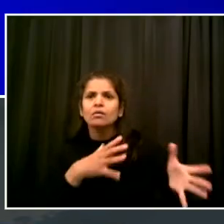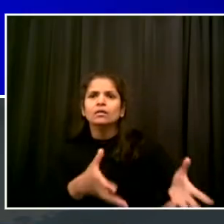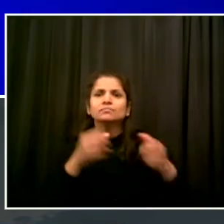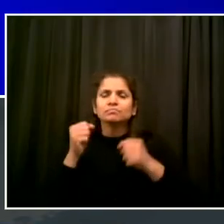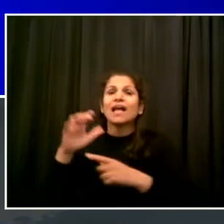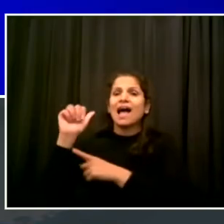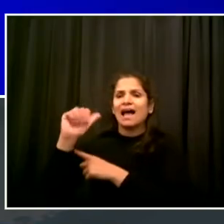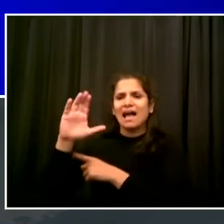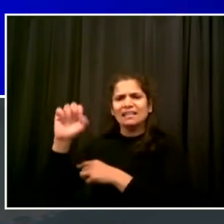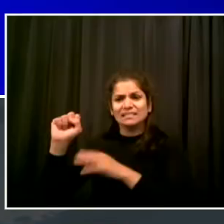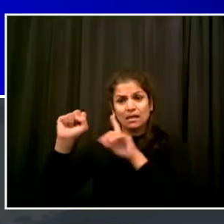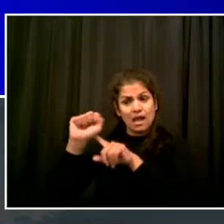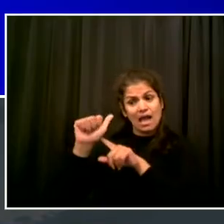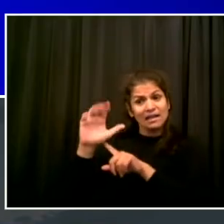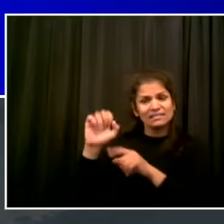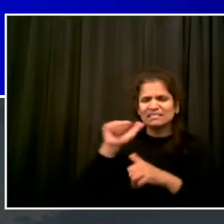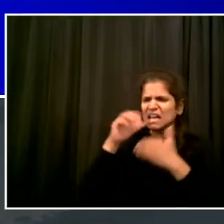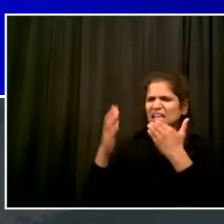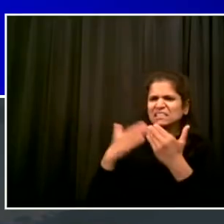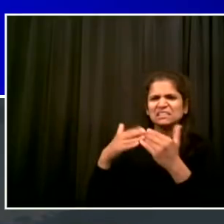SPECIALISTS, THEY ARE THE ONES THAT FOCU THELIVES ON PROTECTI THE